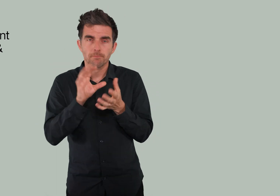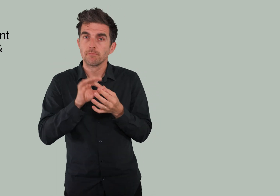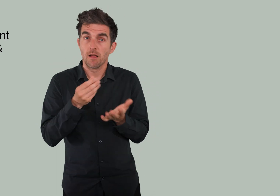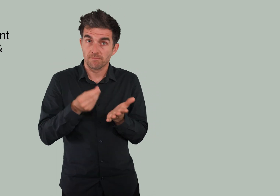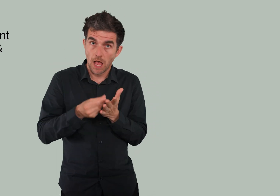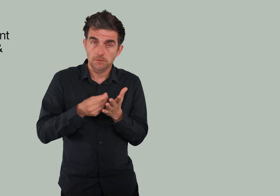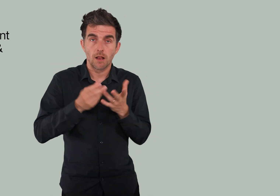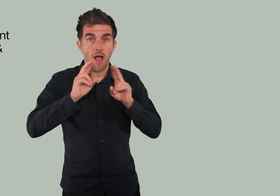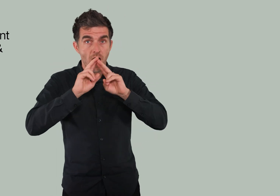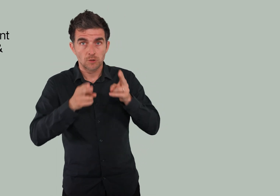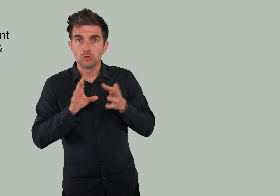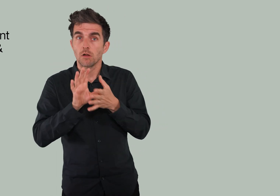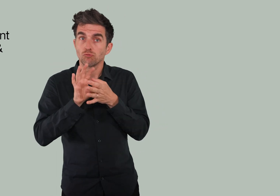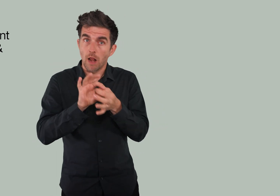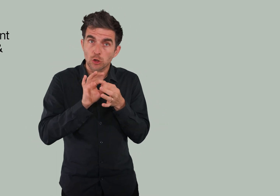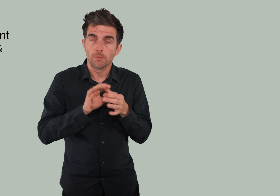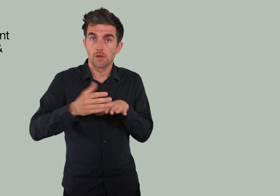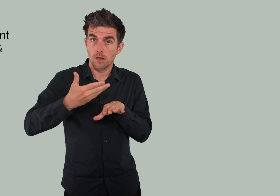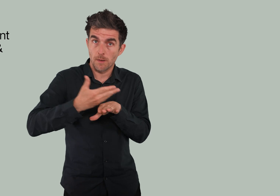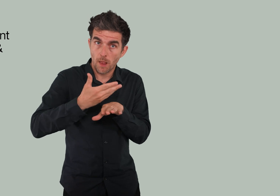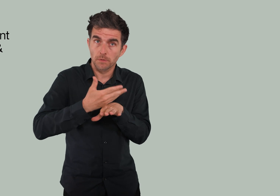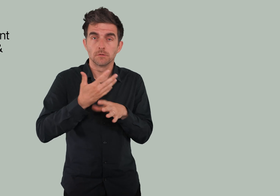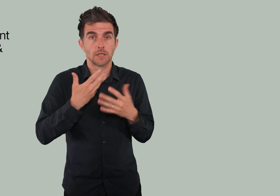that could relate to finances, housing, relationships, employment and managing their